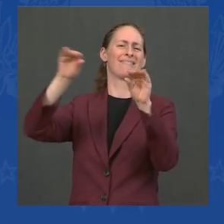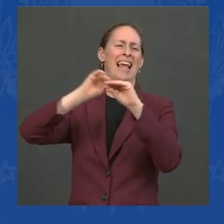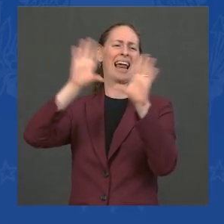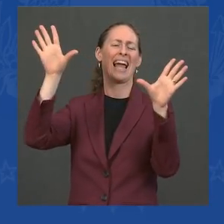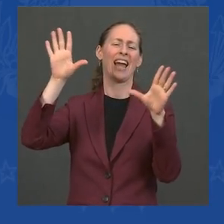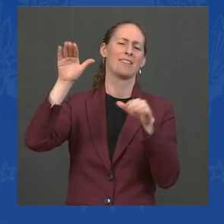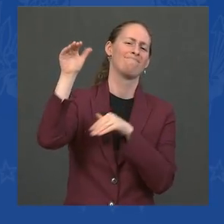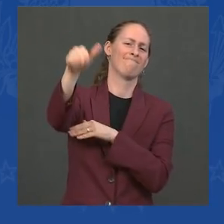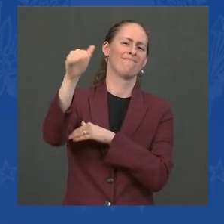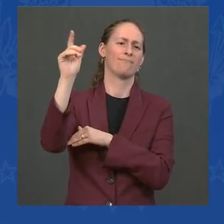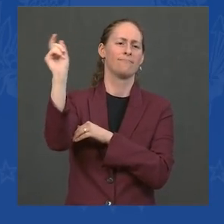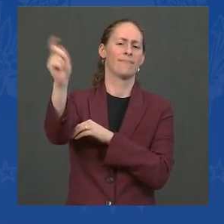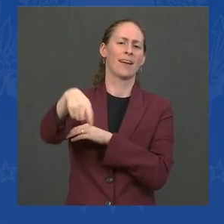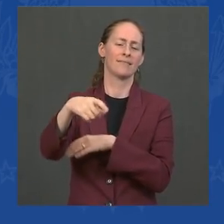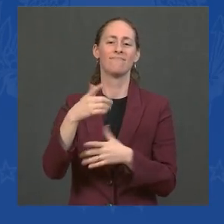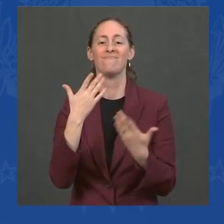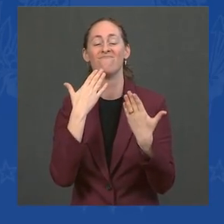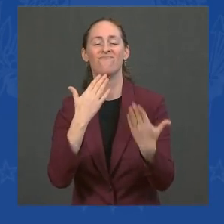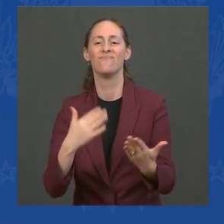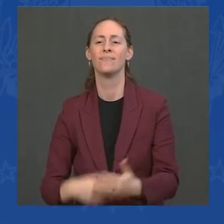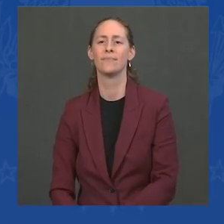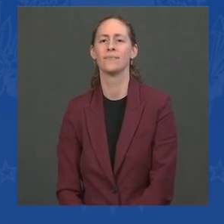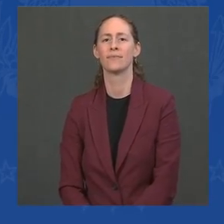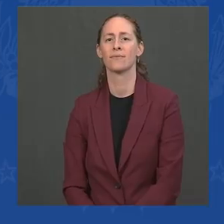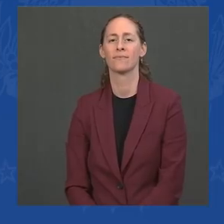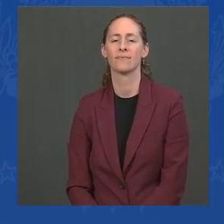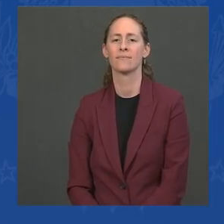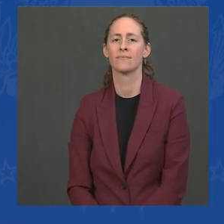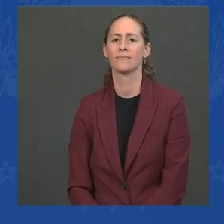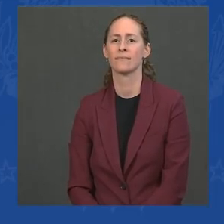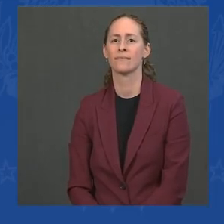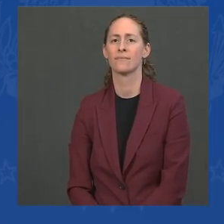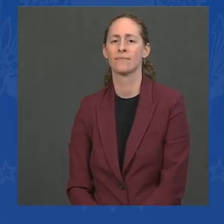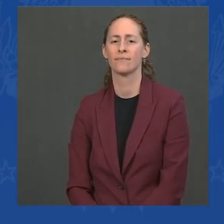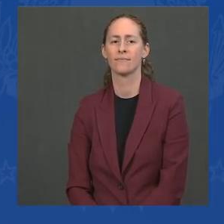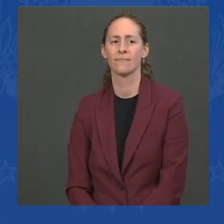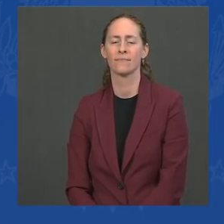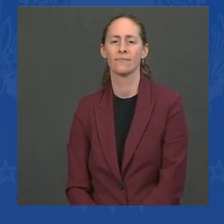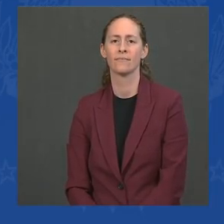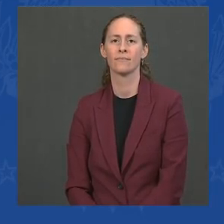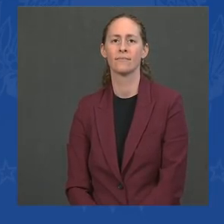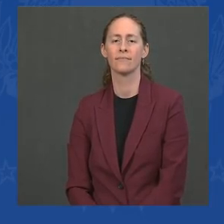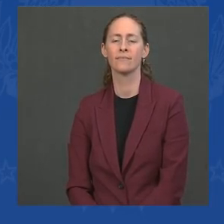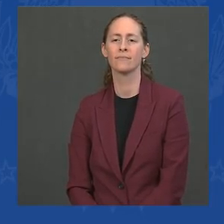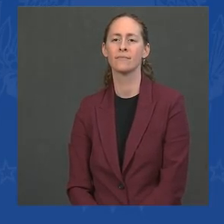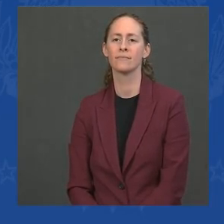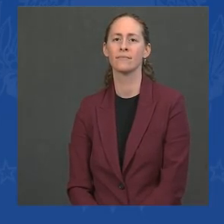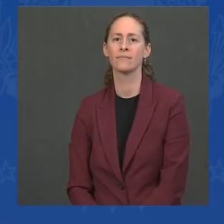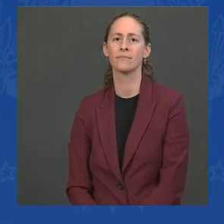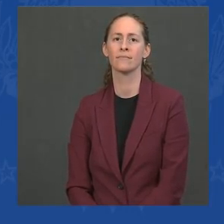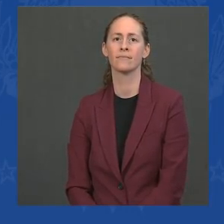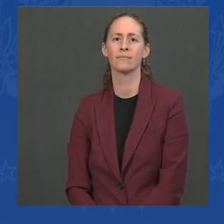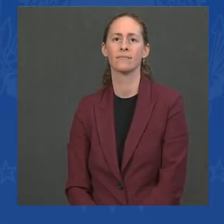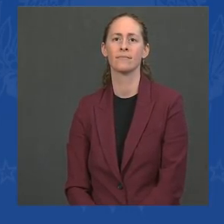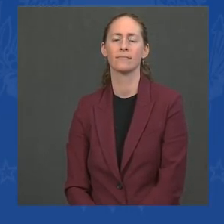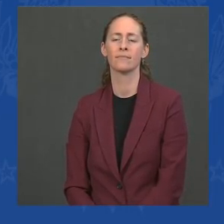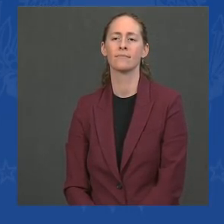Thank you so much.